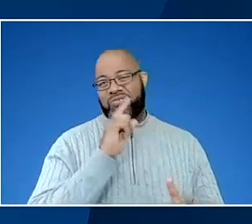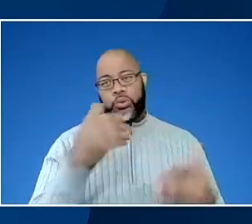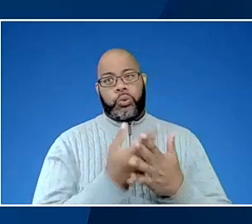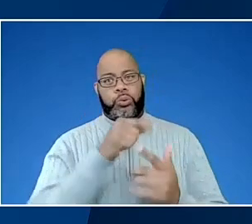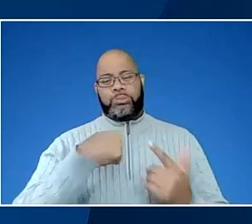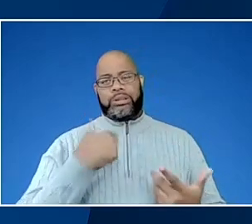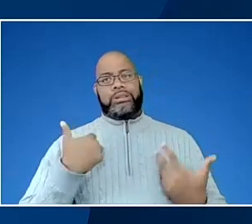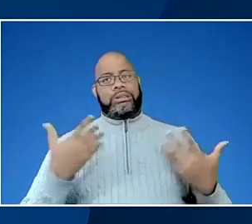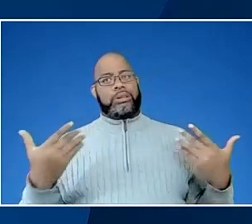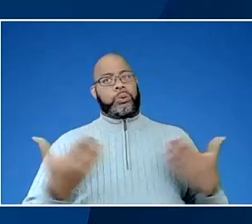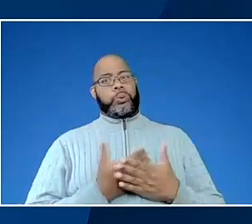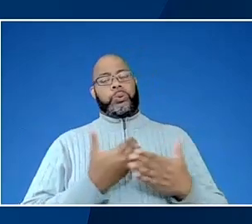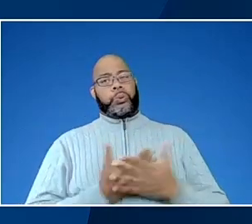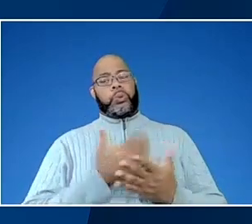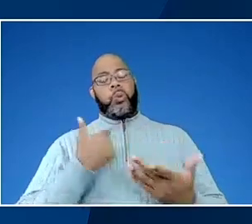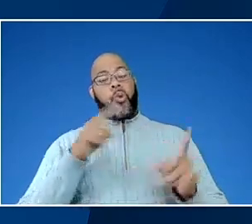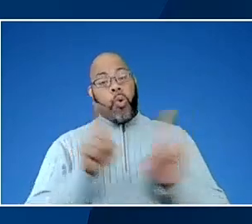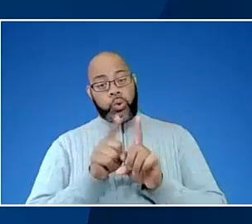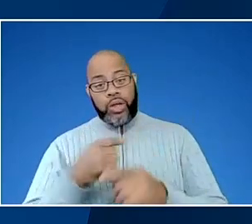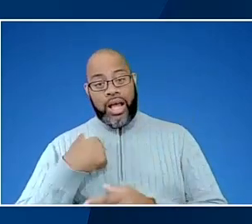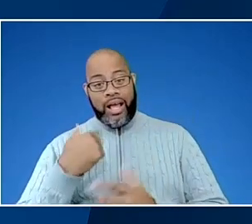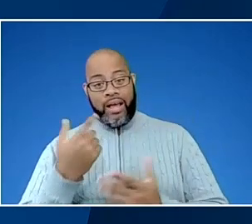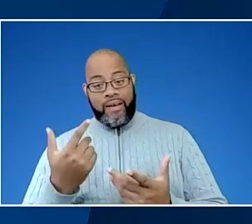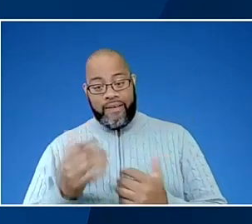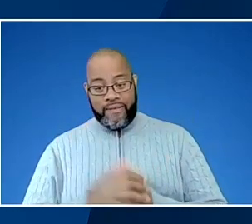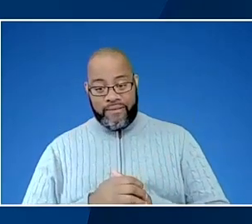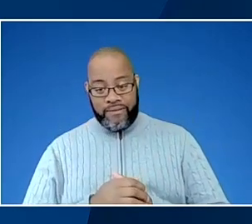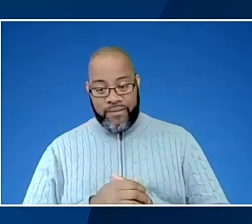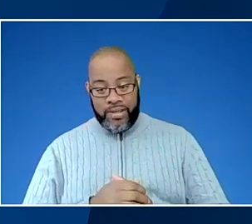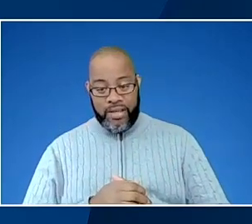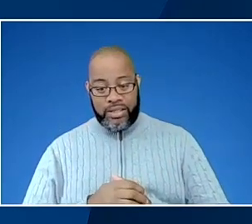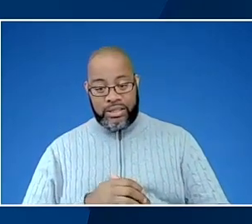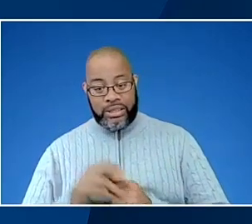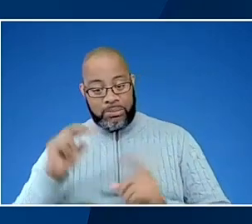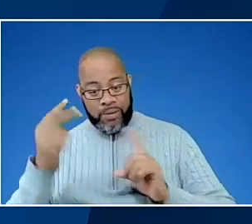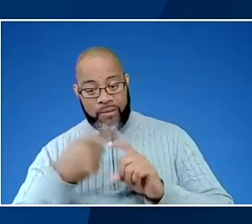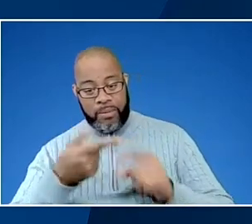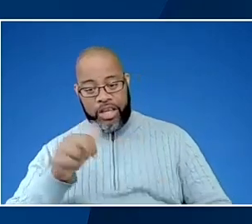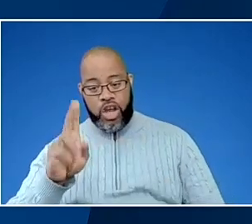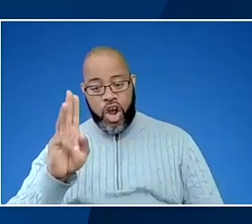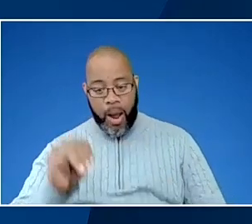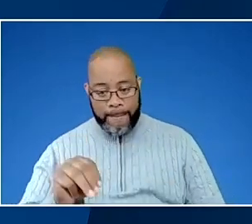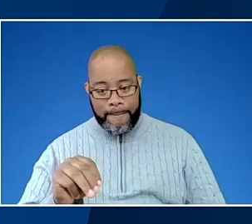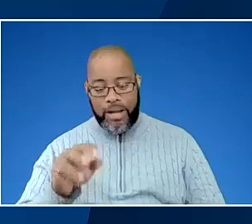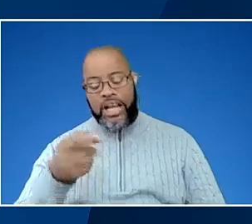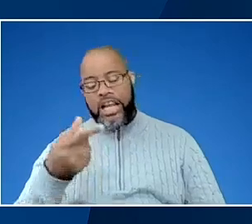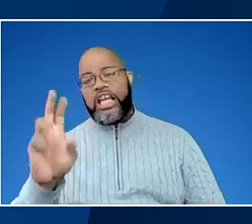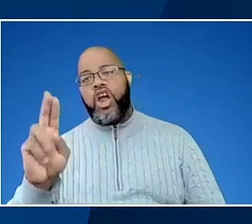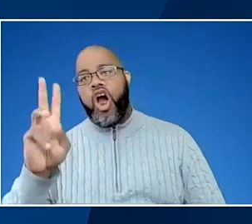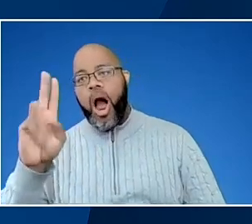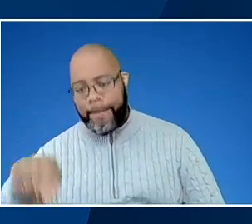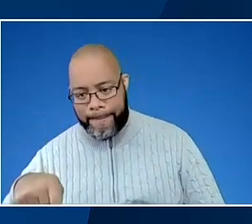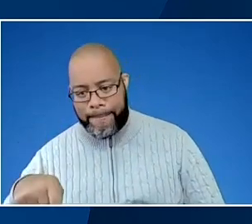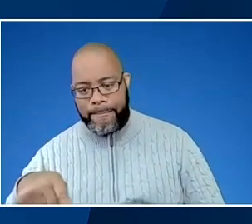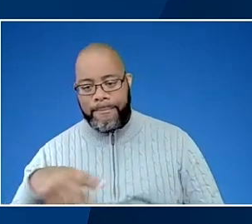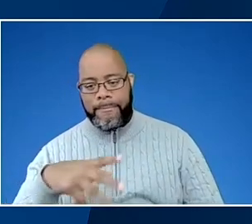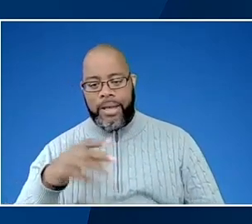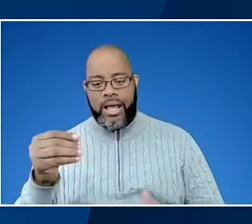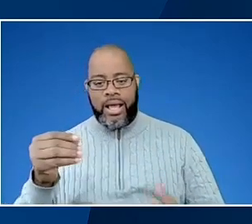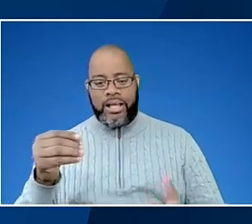I also have though from the gear up perspective and also from financial perspective have some understanding around sensitivities around